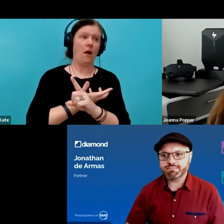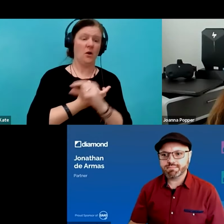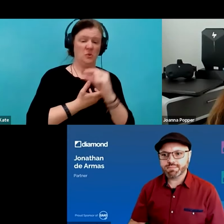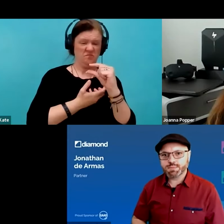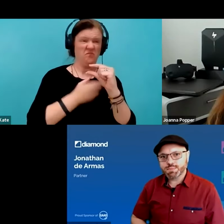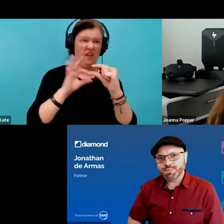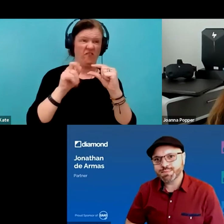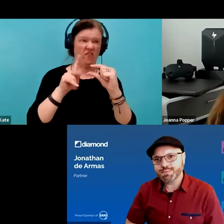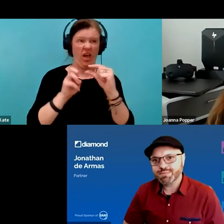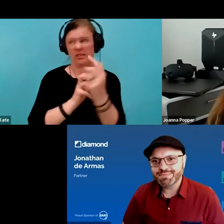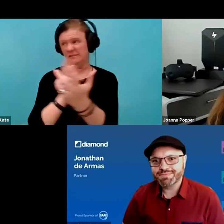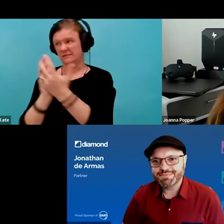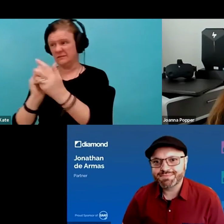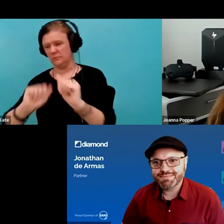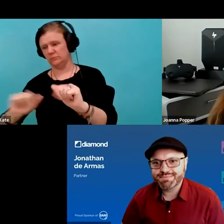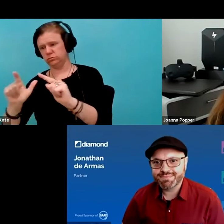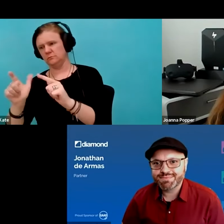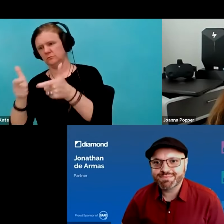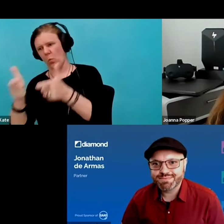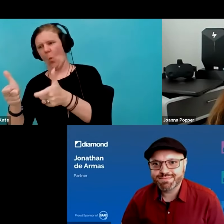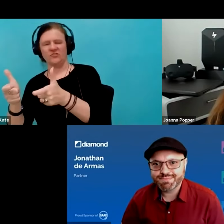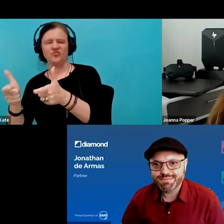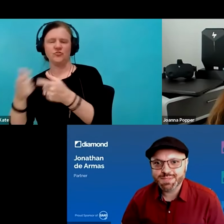can then play on on these various of systems.